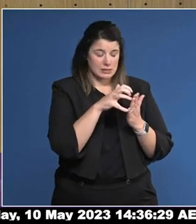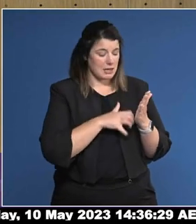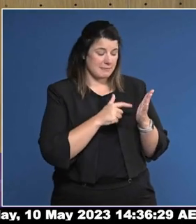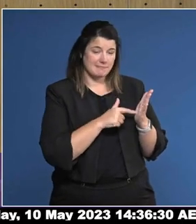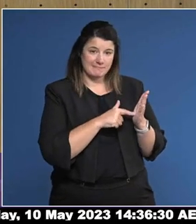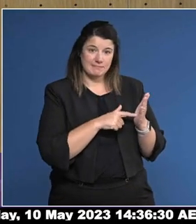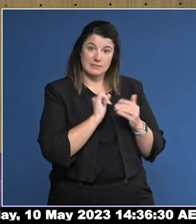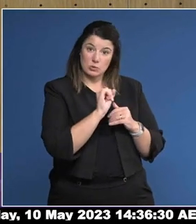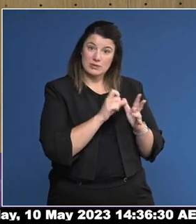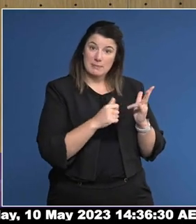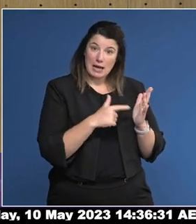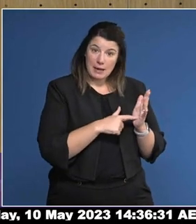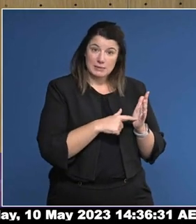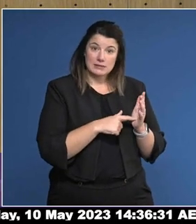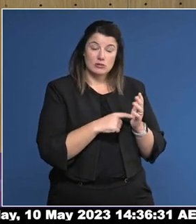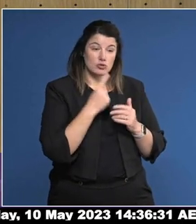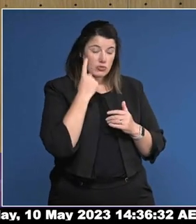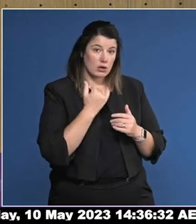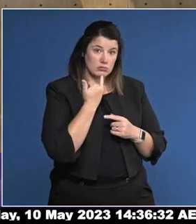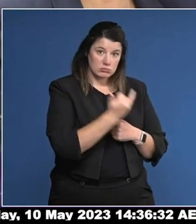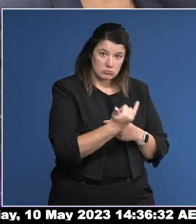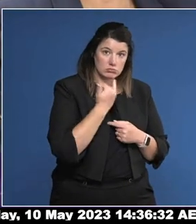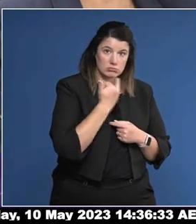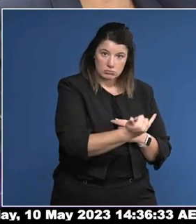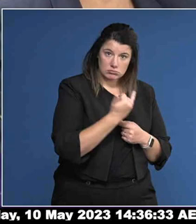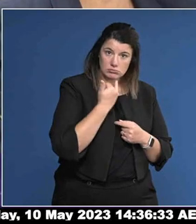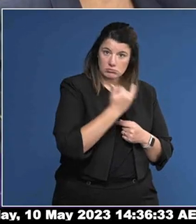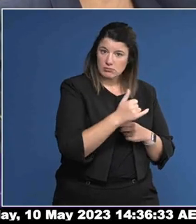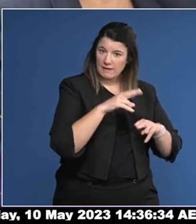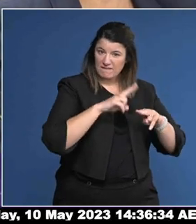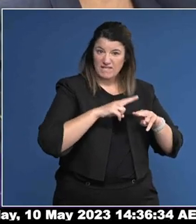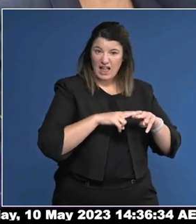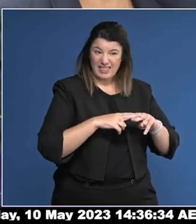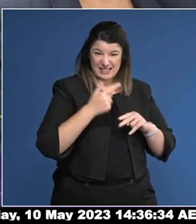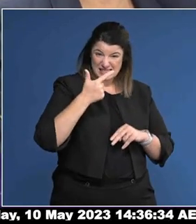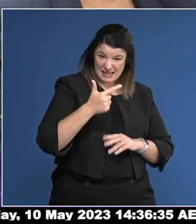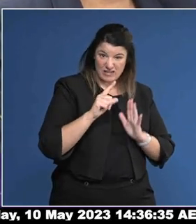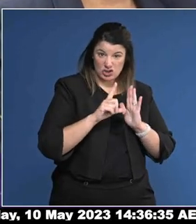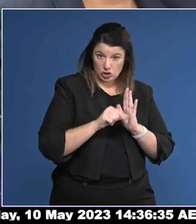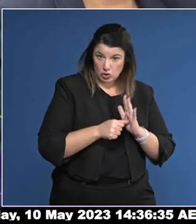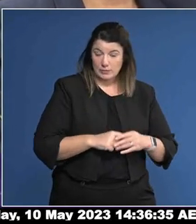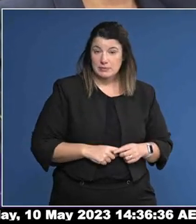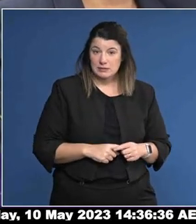unsuccessfully attempted to contact Mr Barrett on seven occasions between October